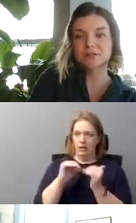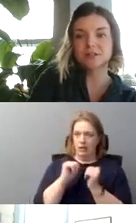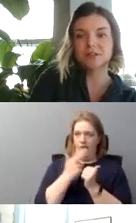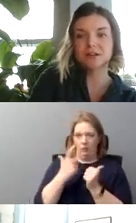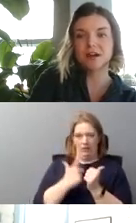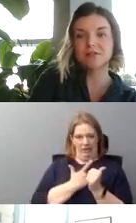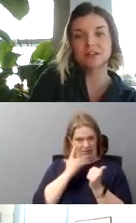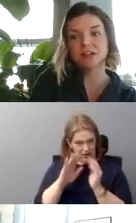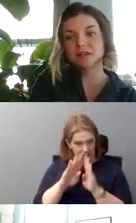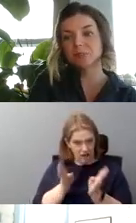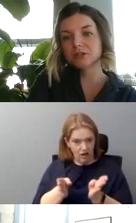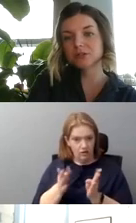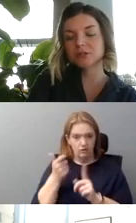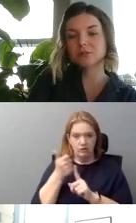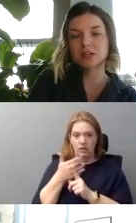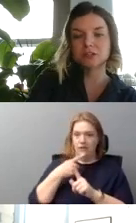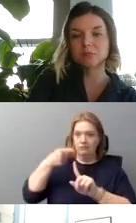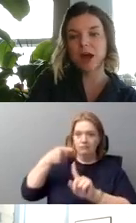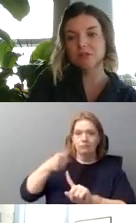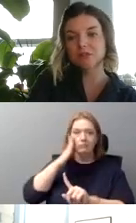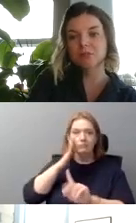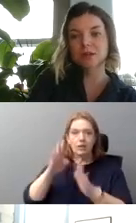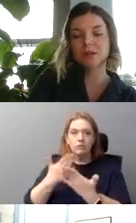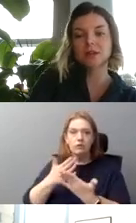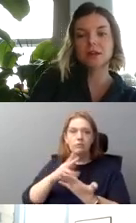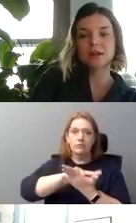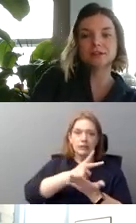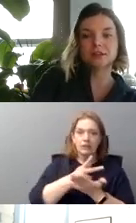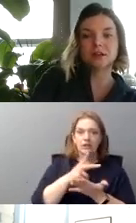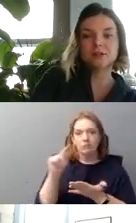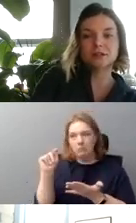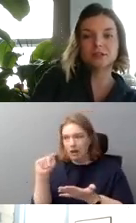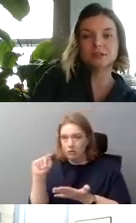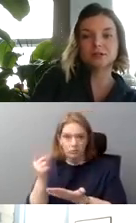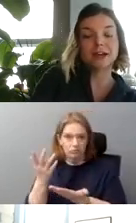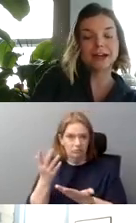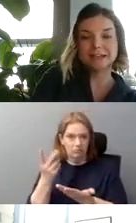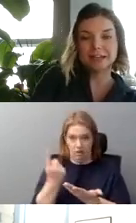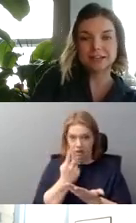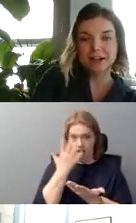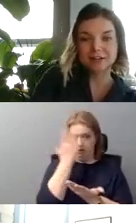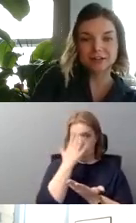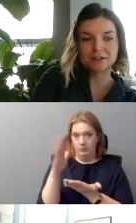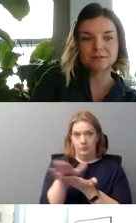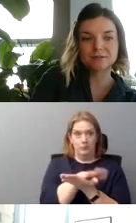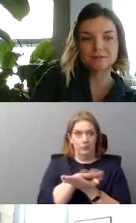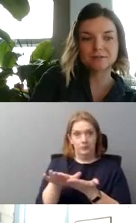did he have a dedicated bedroom, kitchen, bathroom ,and did it always look so tidy like a gallery .